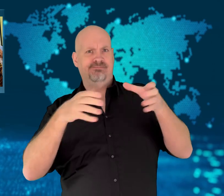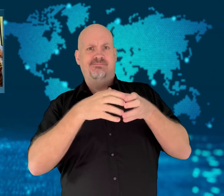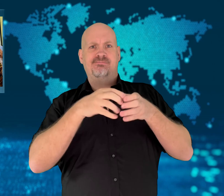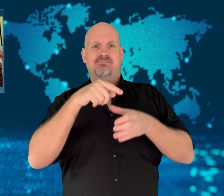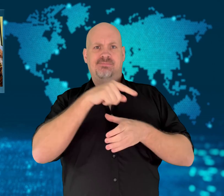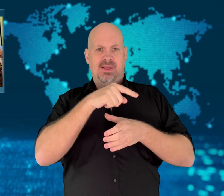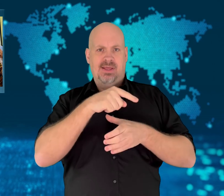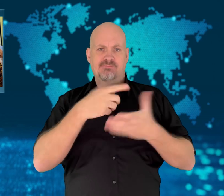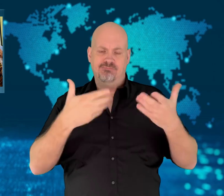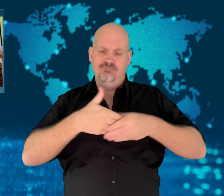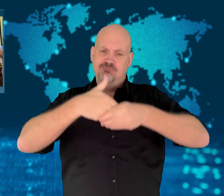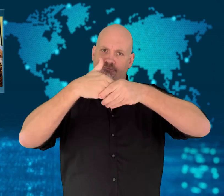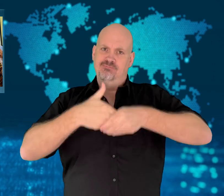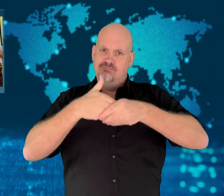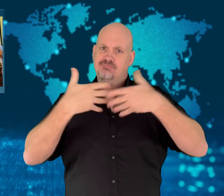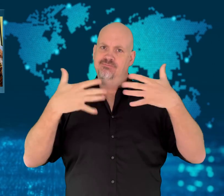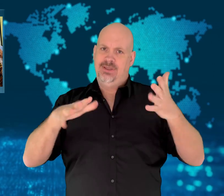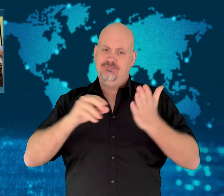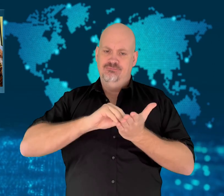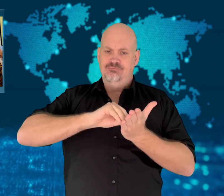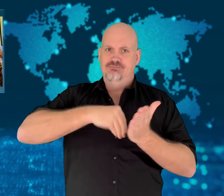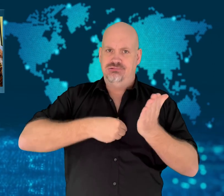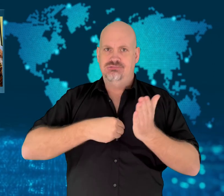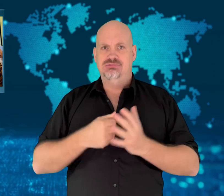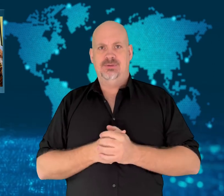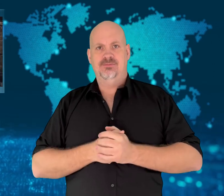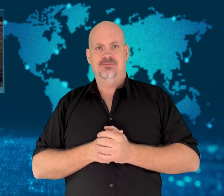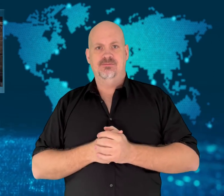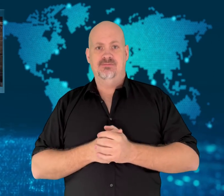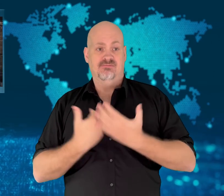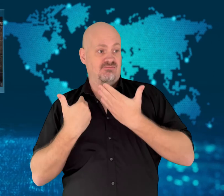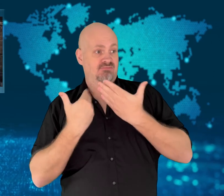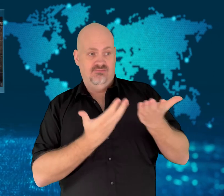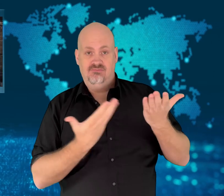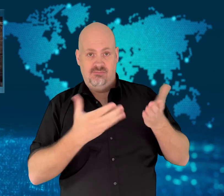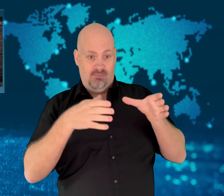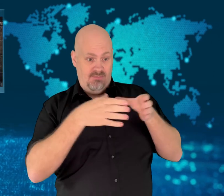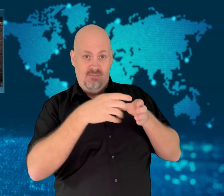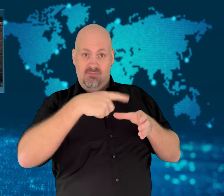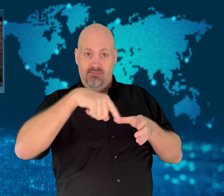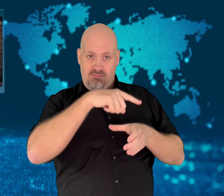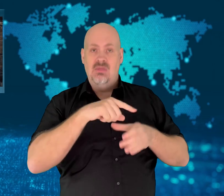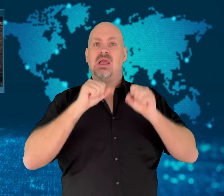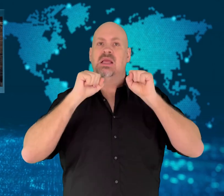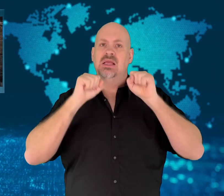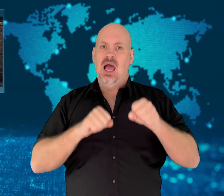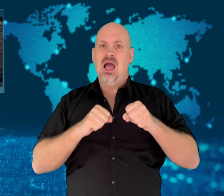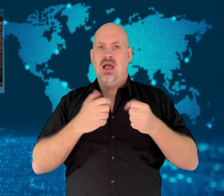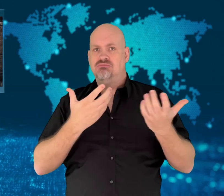The agreement allows the Indigenous group to regulate and review